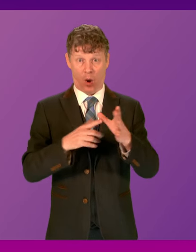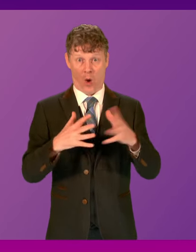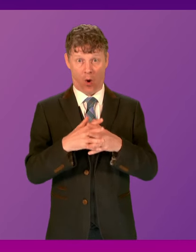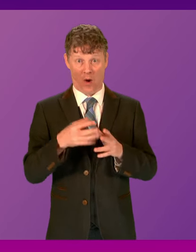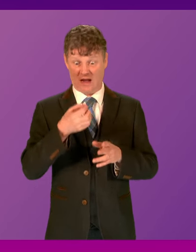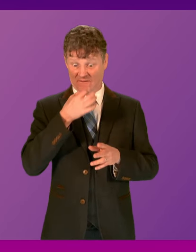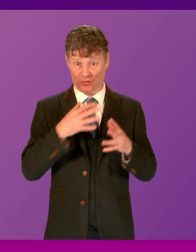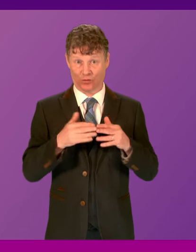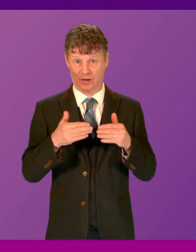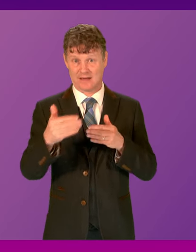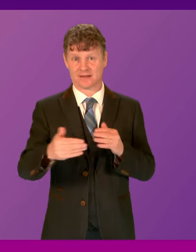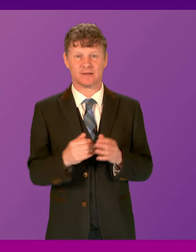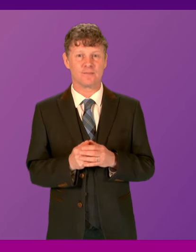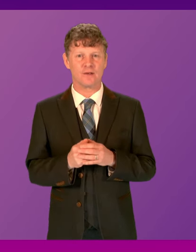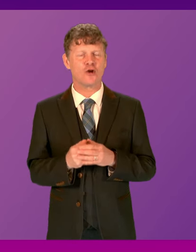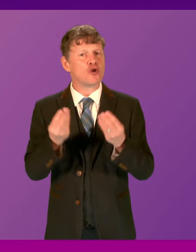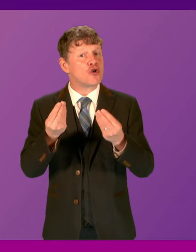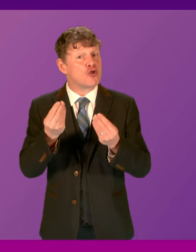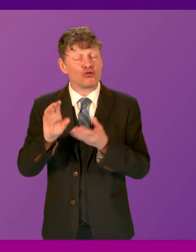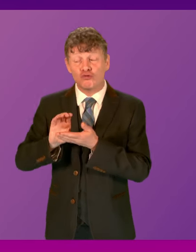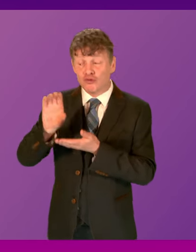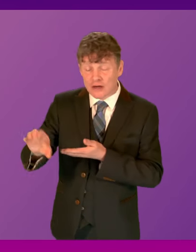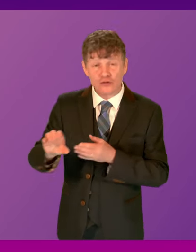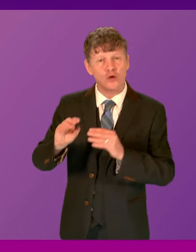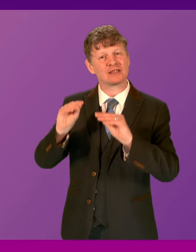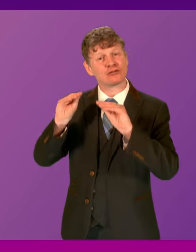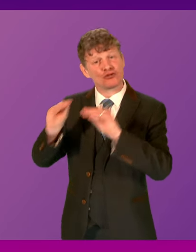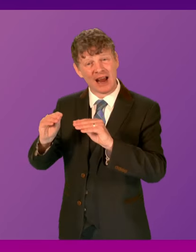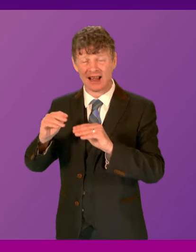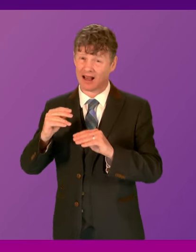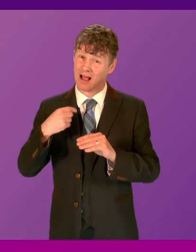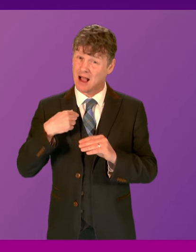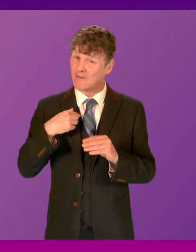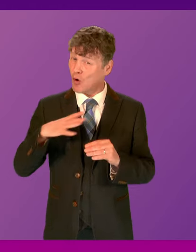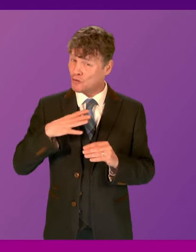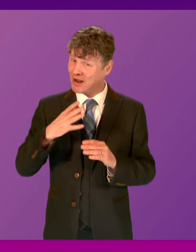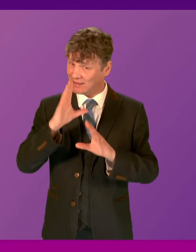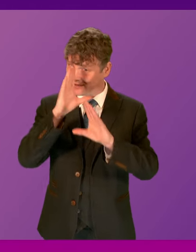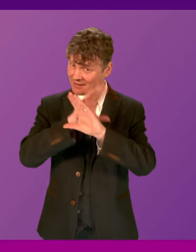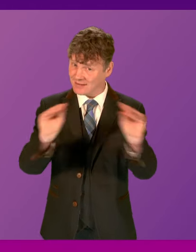On resourcing, I reiterate the points that I have already made. We are providing record